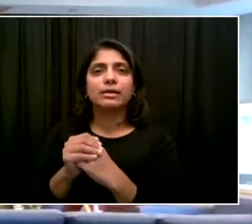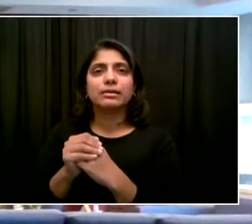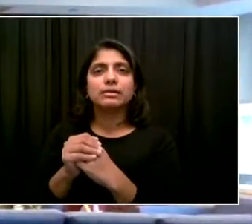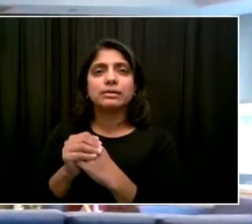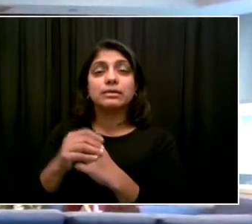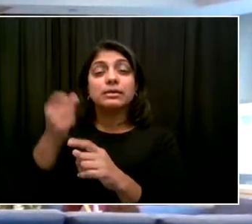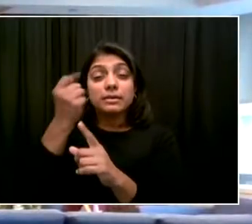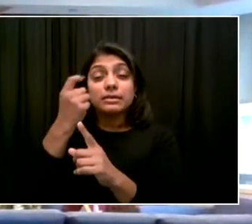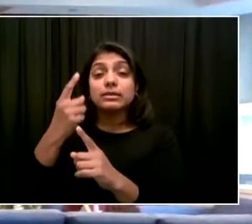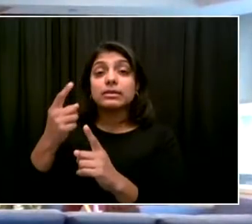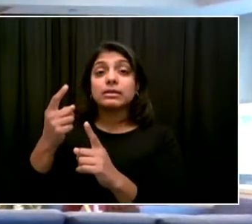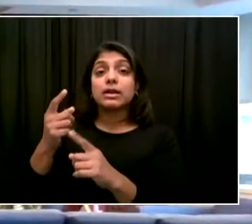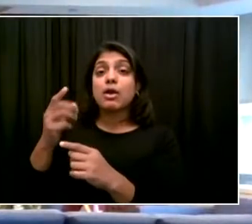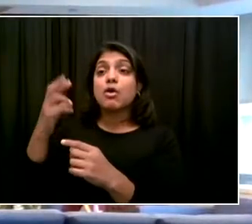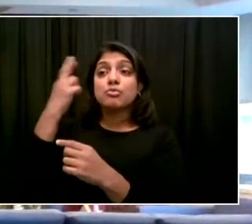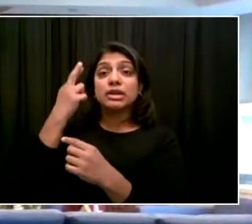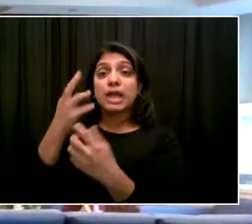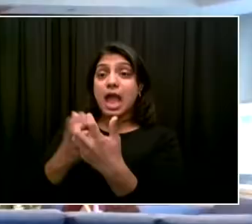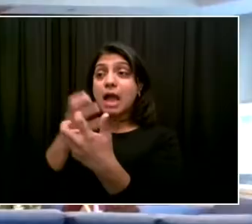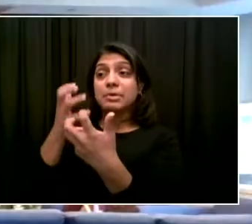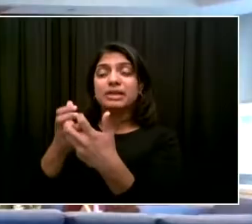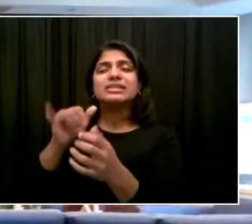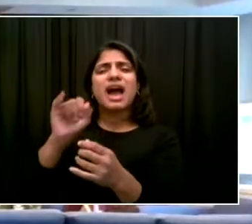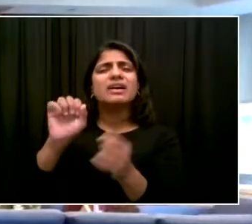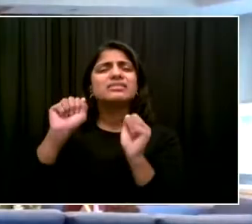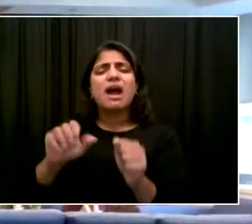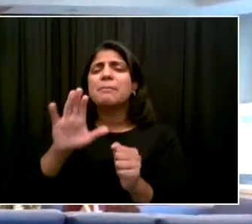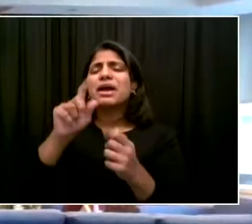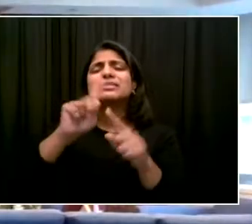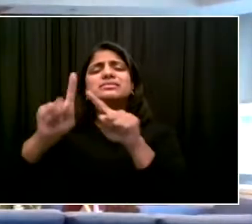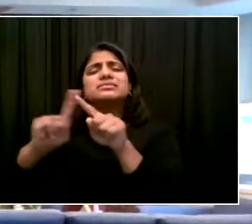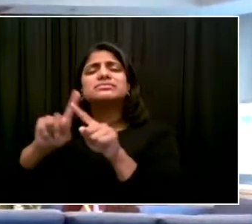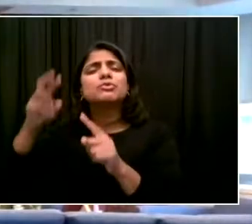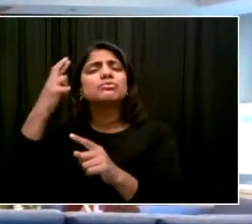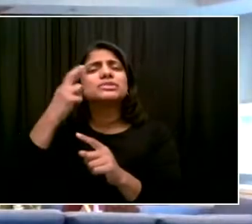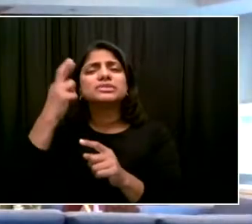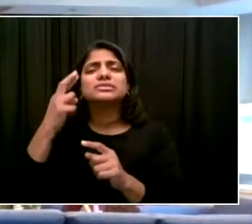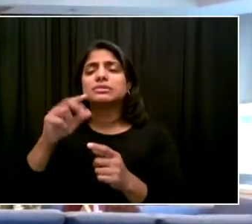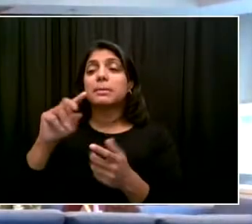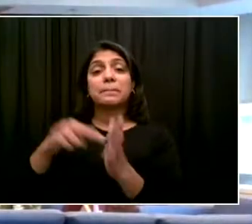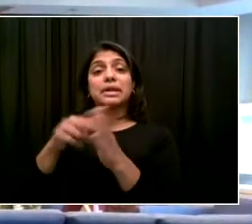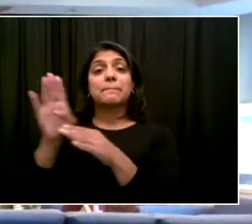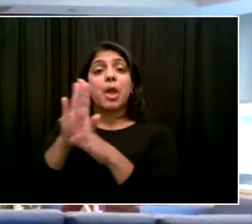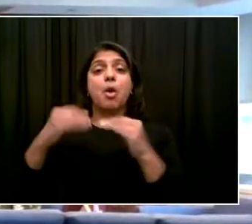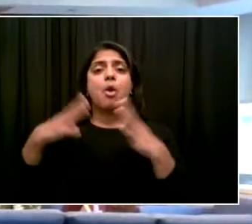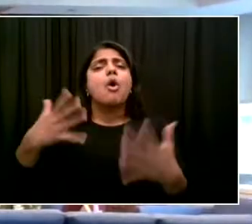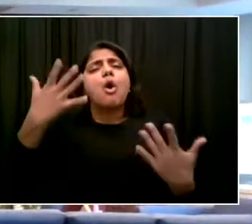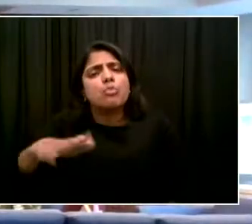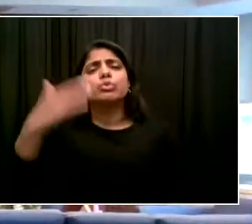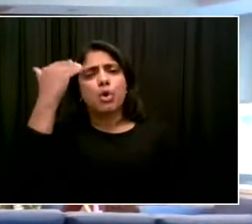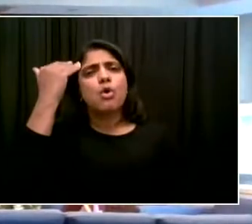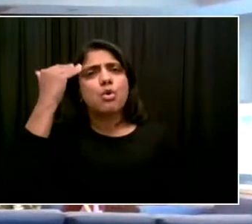MAYORSPOINT THEY KNOW VEERYBODY HAS BEEN GRANTED